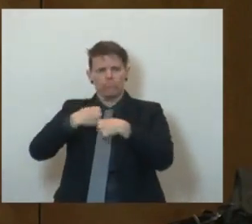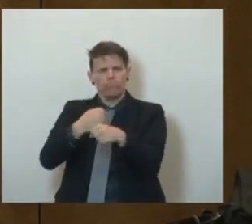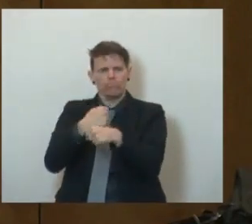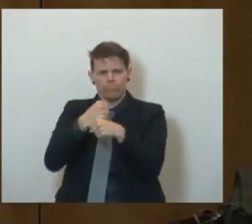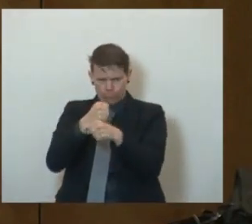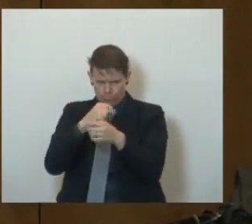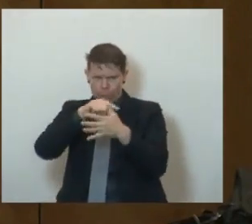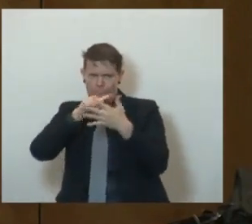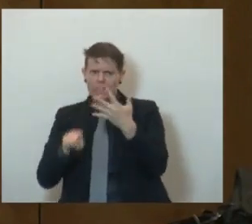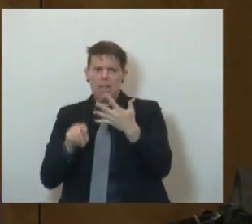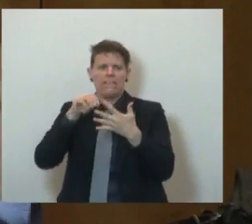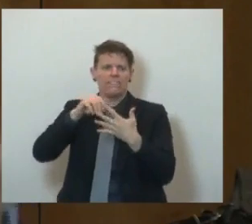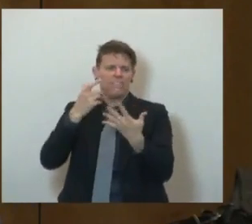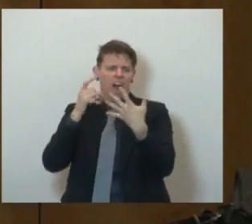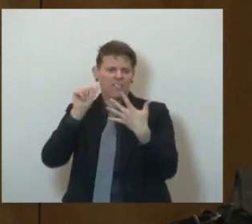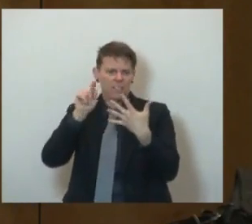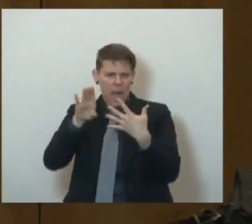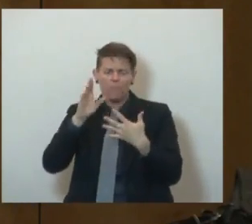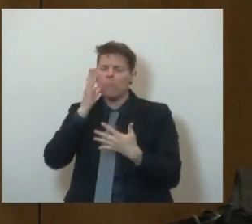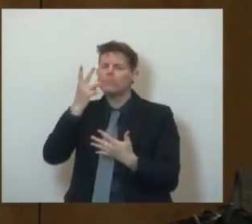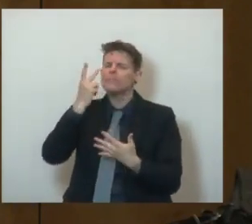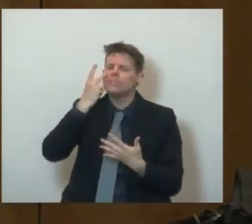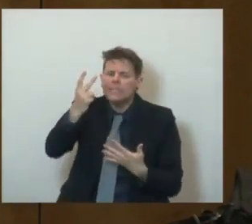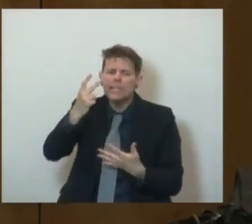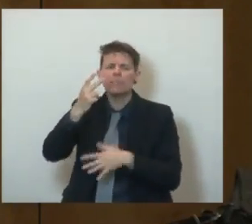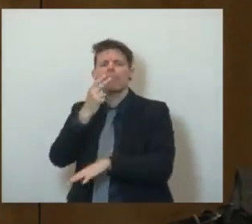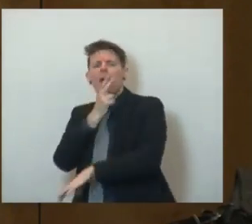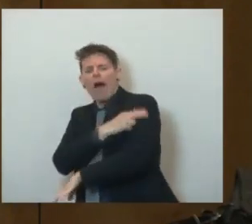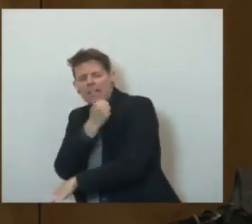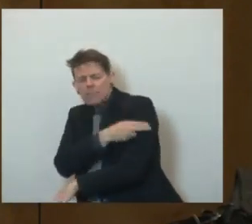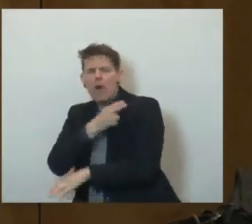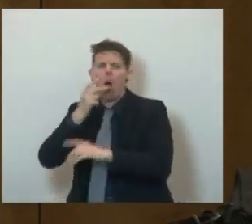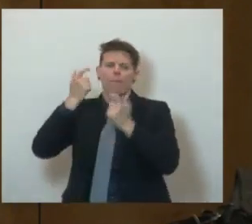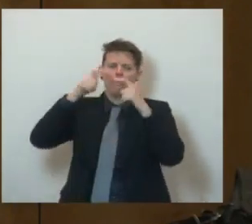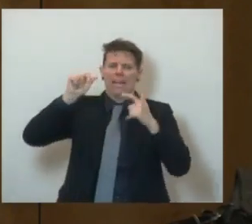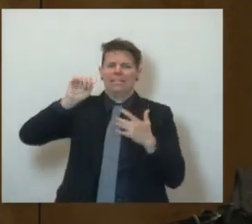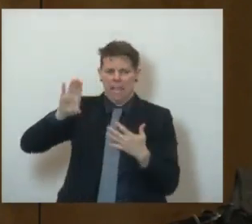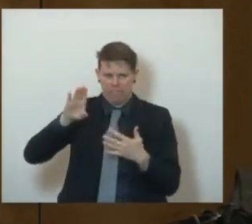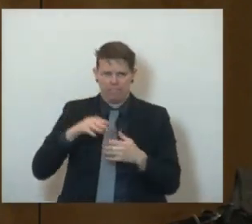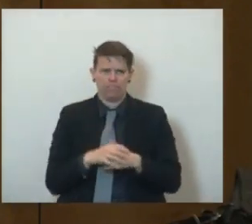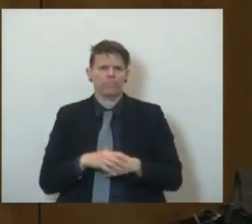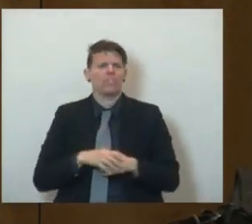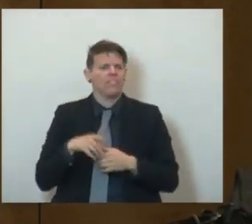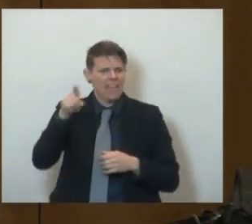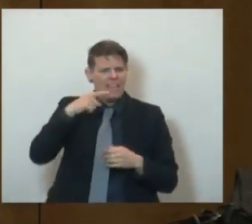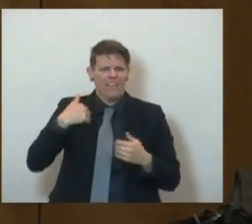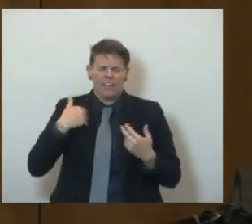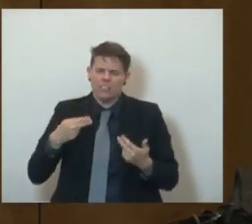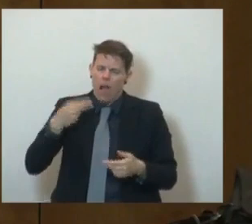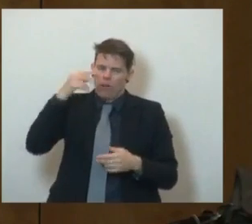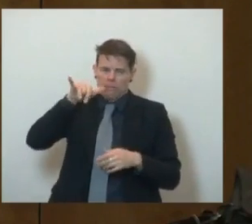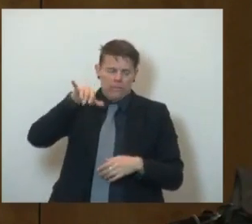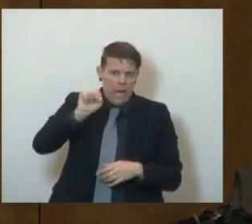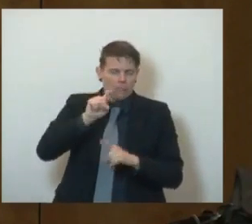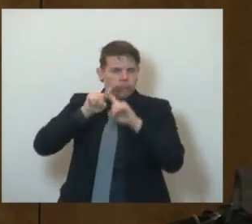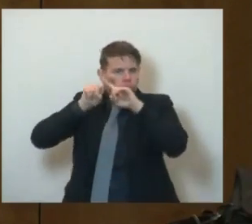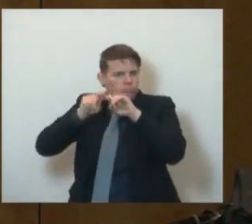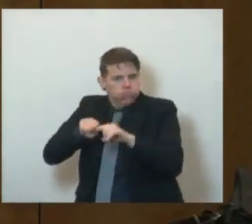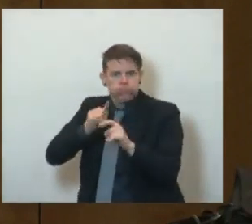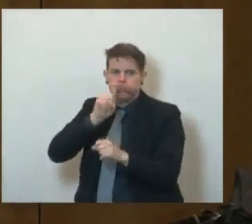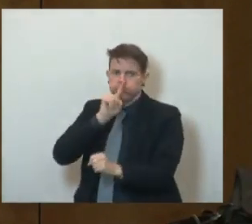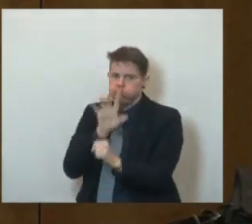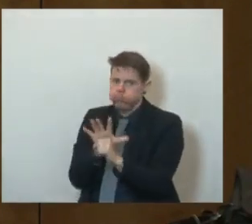MANUFACTURERS WHO RUN THESE TESTS IN A LABORATORY SETTING LIKE YOU’D SEE IN A HOSPITAL OR A MAJOR REFERENCE LAB.